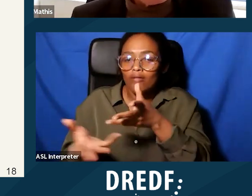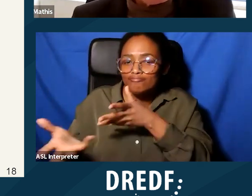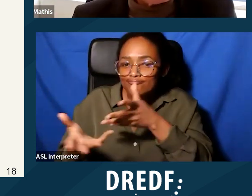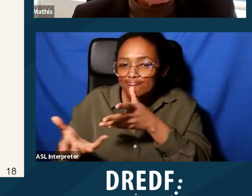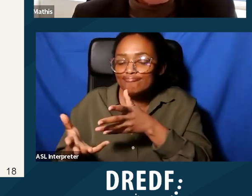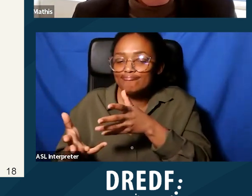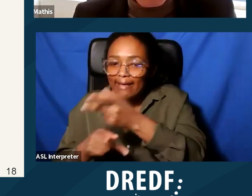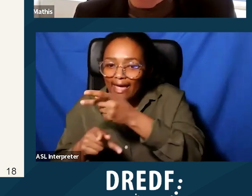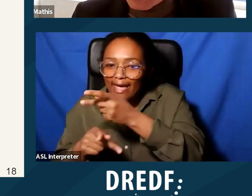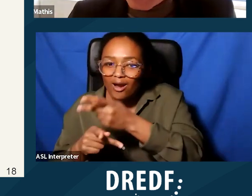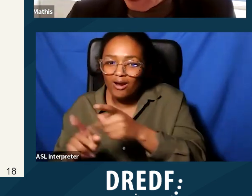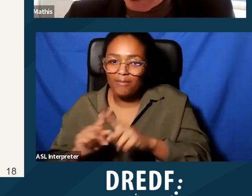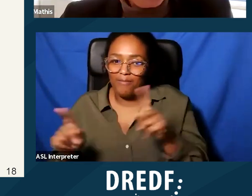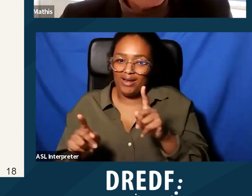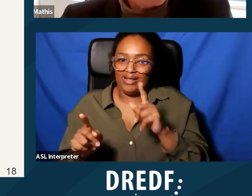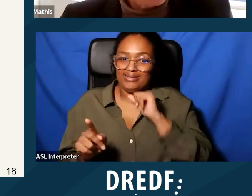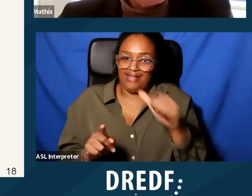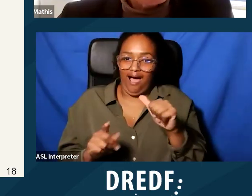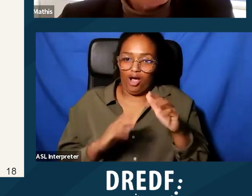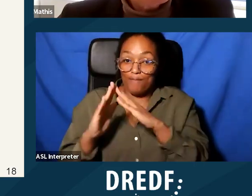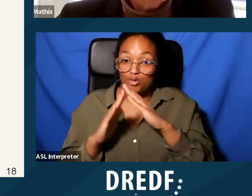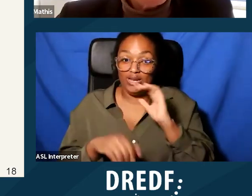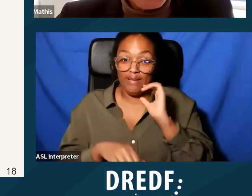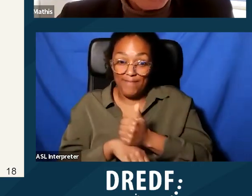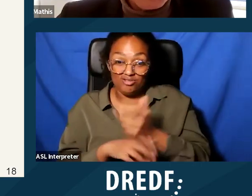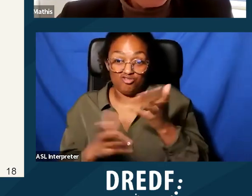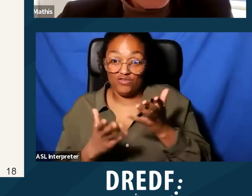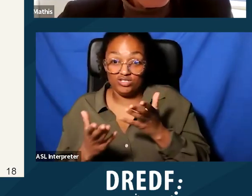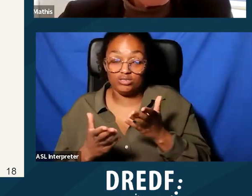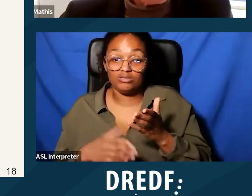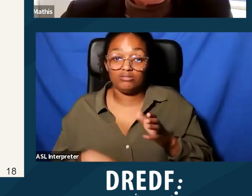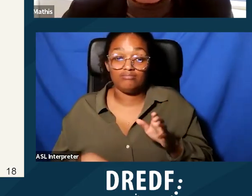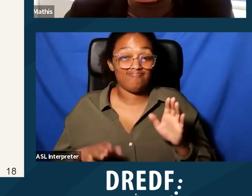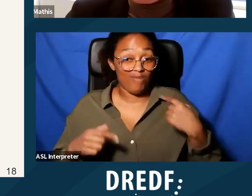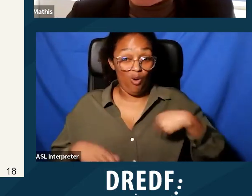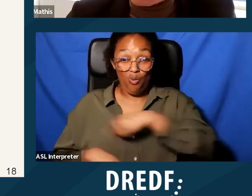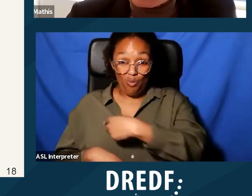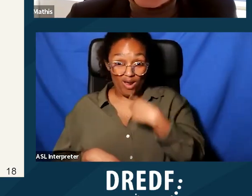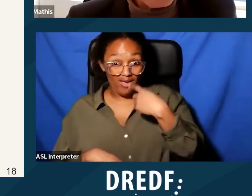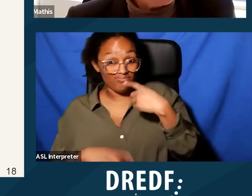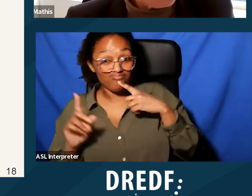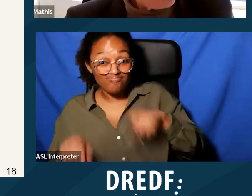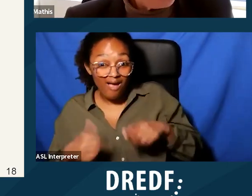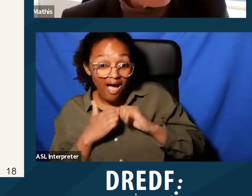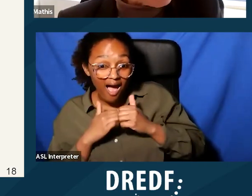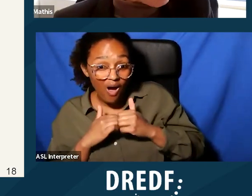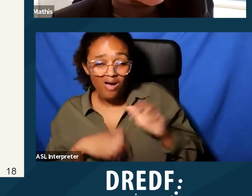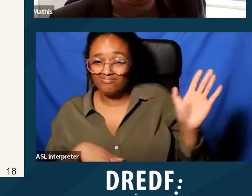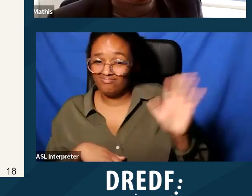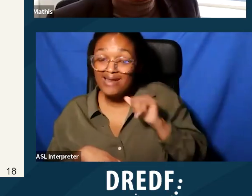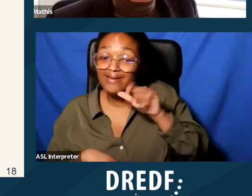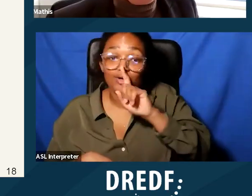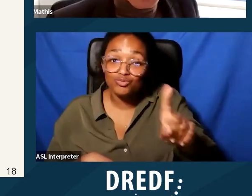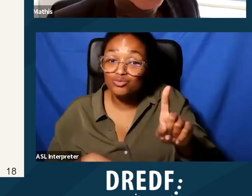about community‑based services. We want to highlight that that is not true. In fact,